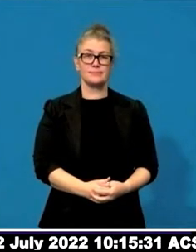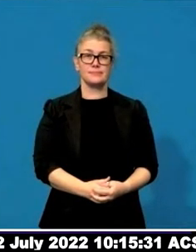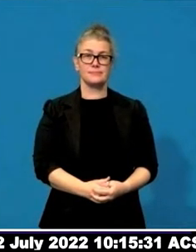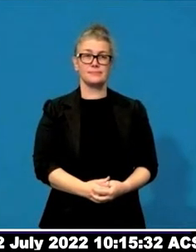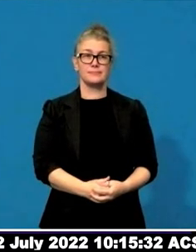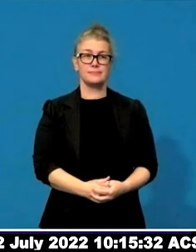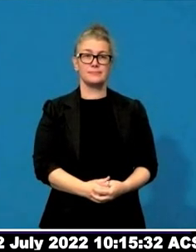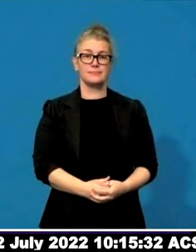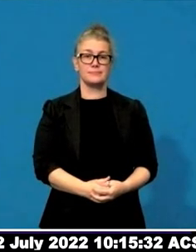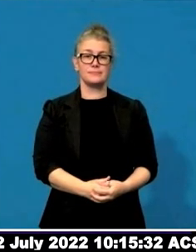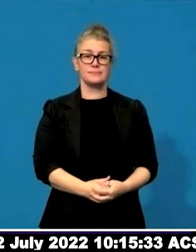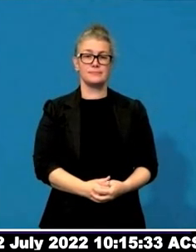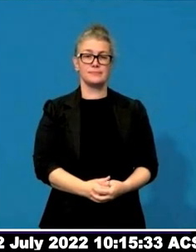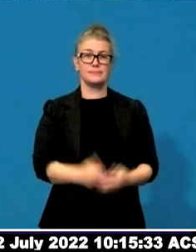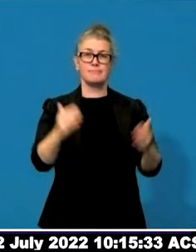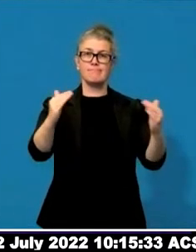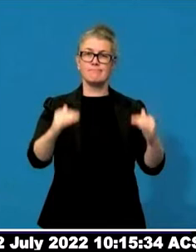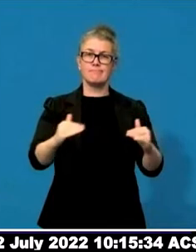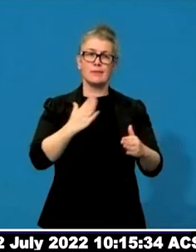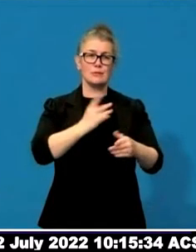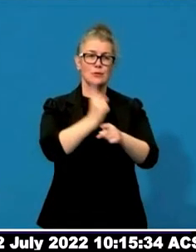I also want to talk about community access.